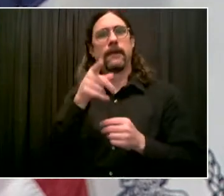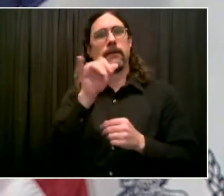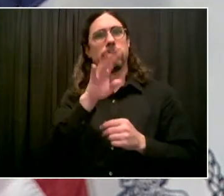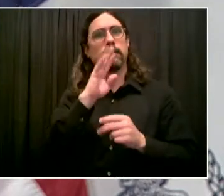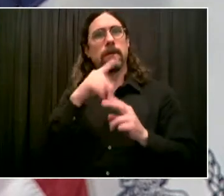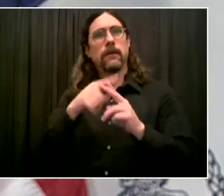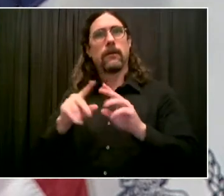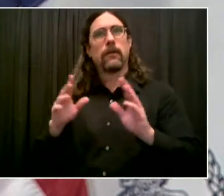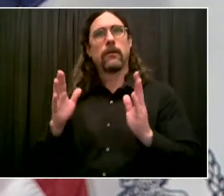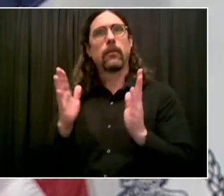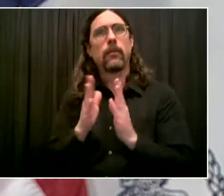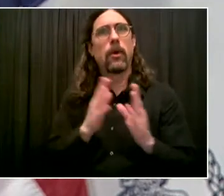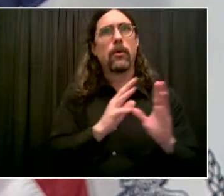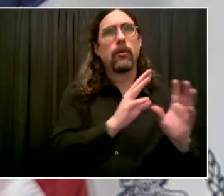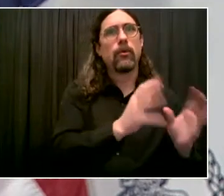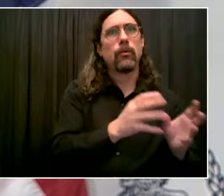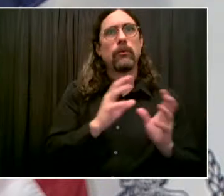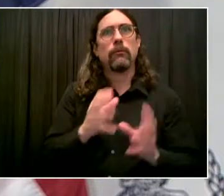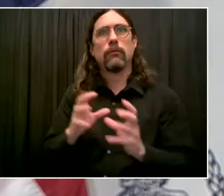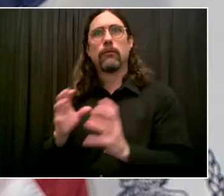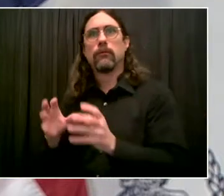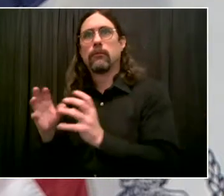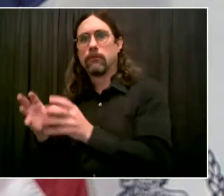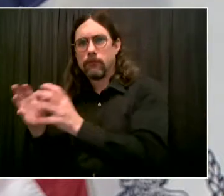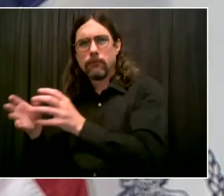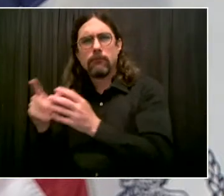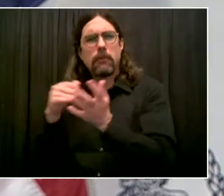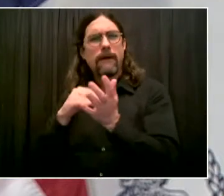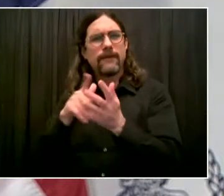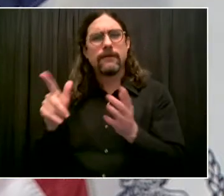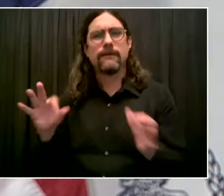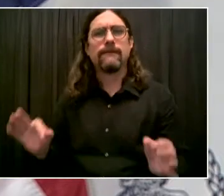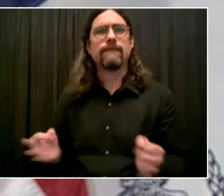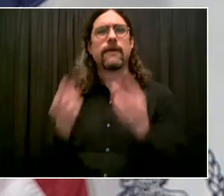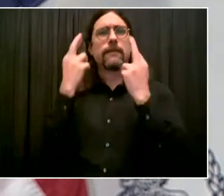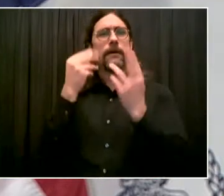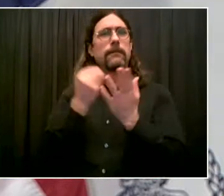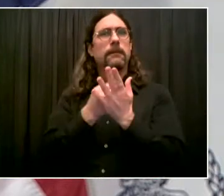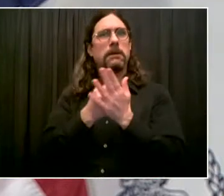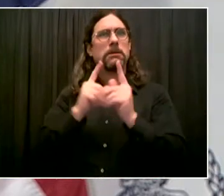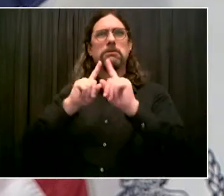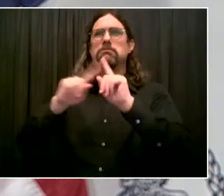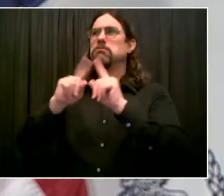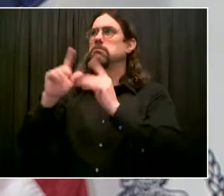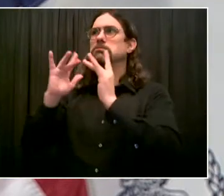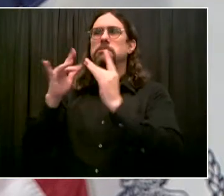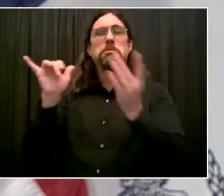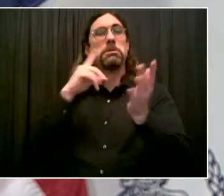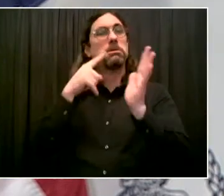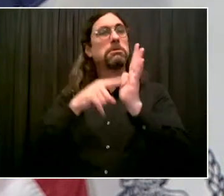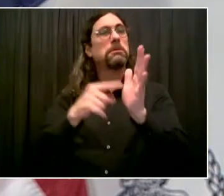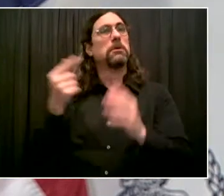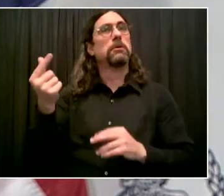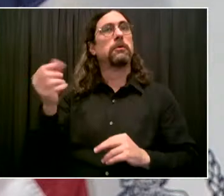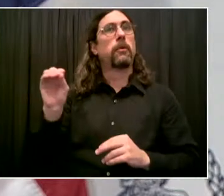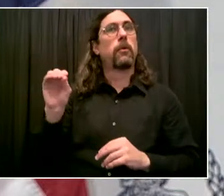COMMUNITY GROUPS, THESE THERE'S NOT BUSINESS IMPROVEMENT DISTRICT, COMMUNITY GROUPS THAT ARE RAISING MONEY ON GOFUND A OTHER CHARITY PLATFORMS TO